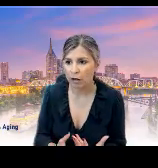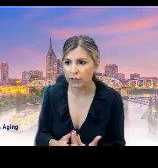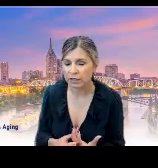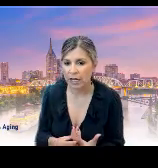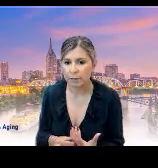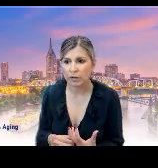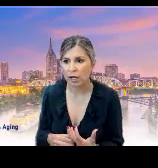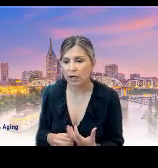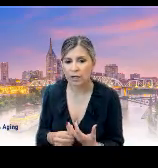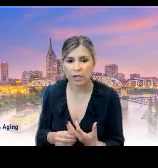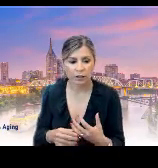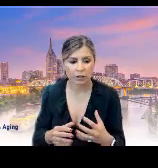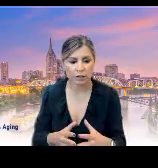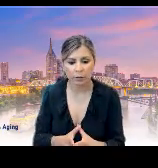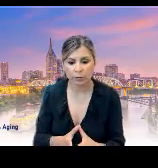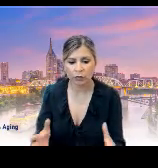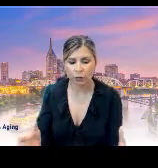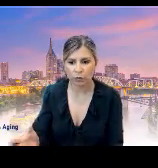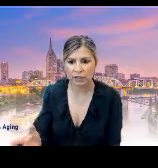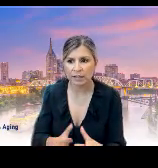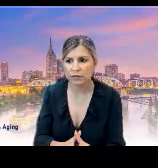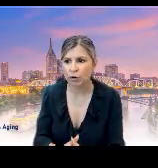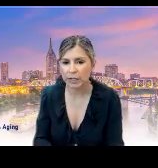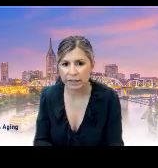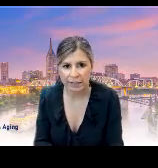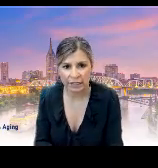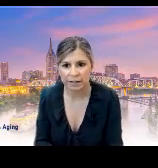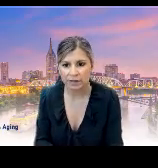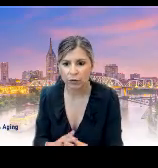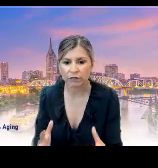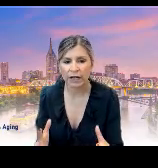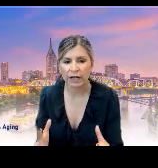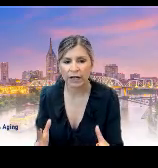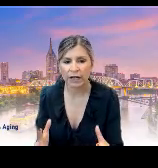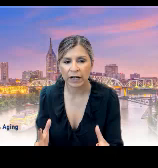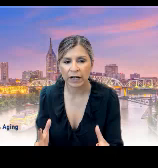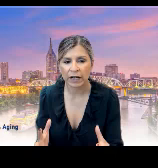Often times through the AAADs. You can find these folks.